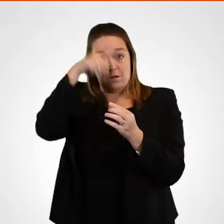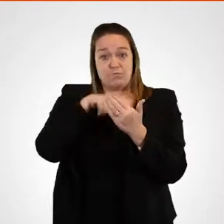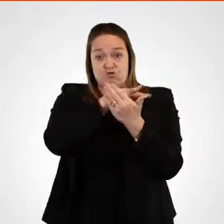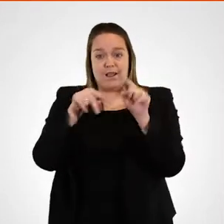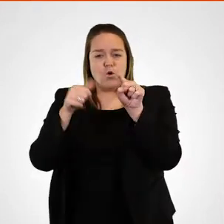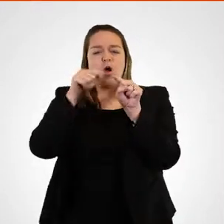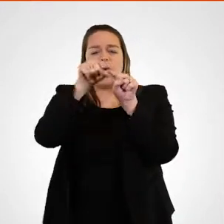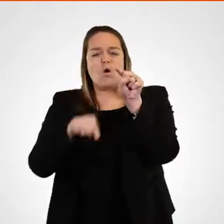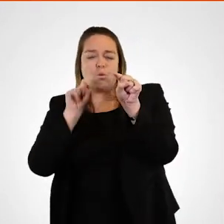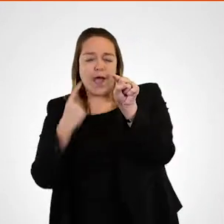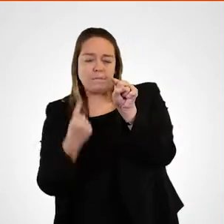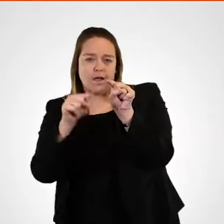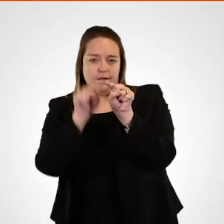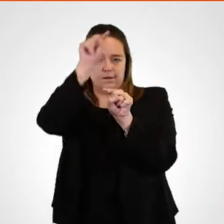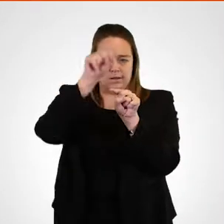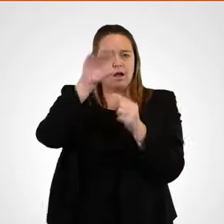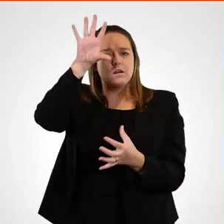and then while they're reading, they're putting that together.